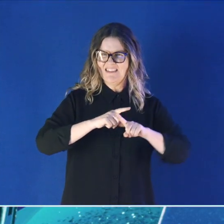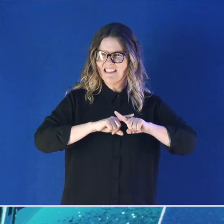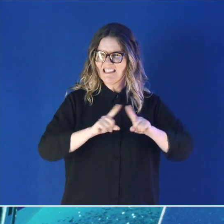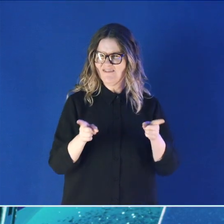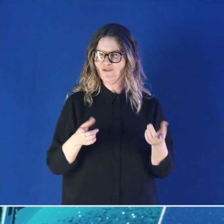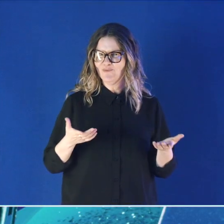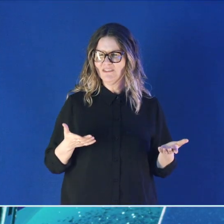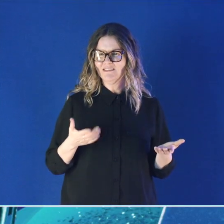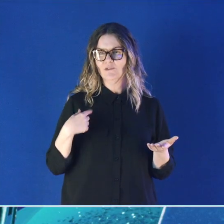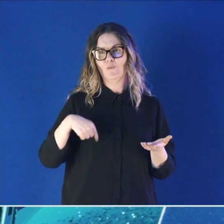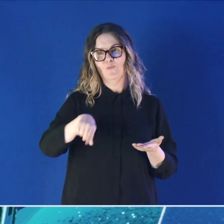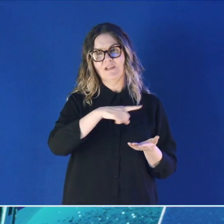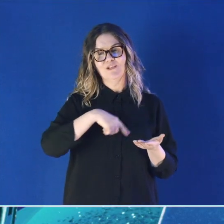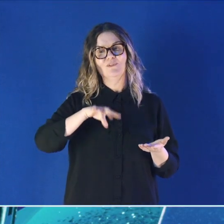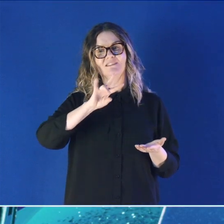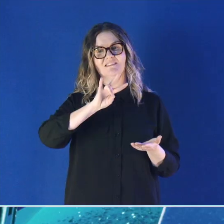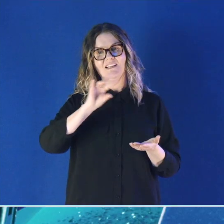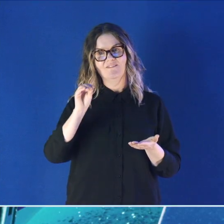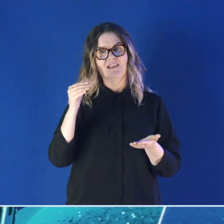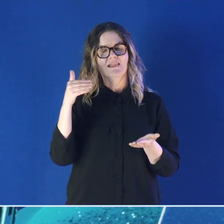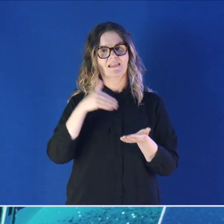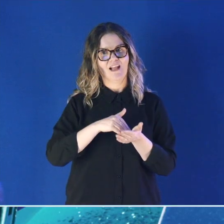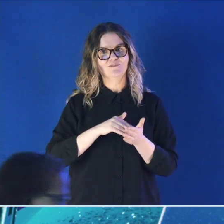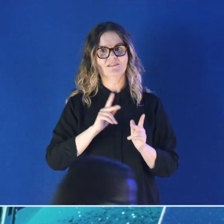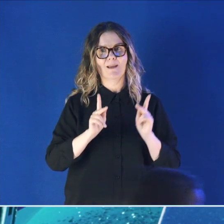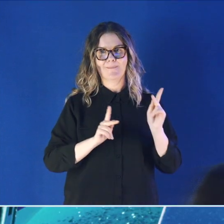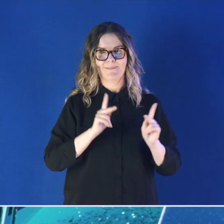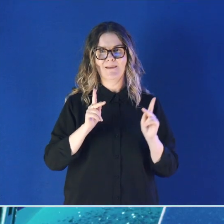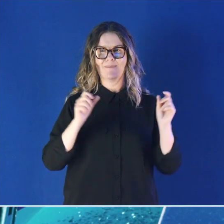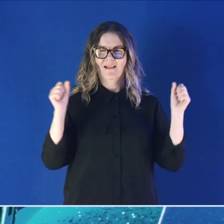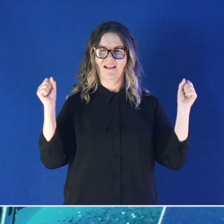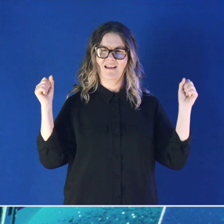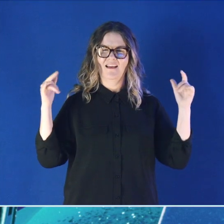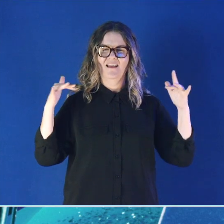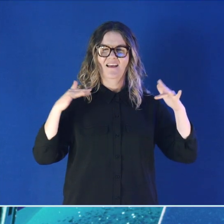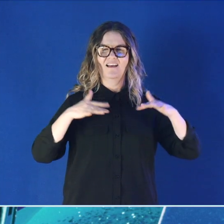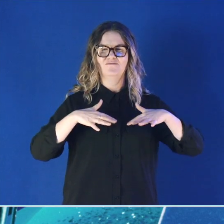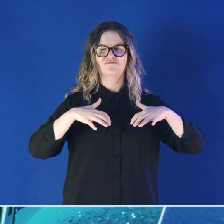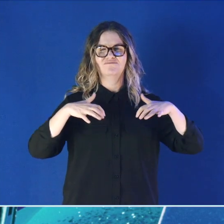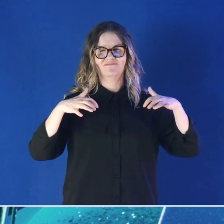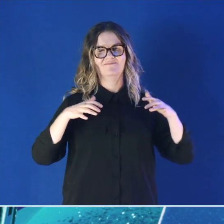So doing the testing and getting it right was very, very important to get to the place where we were